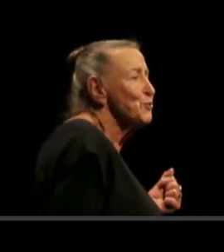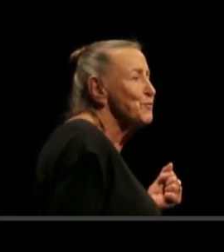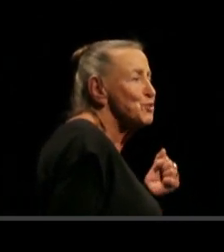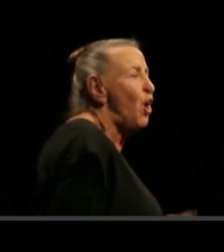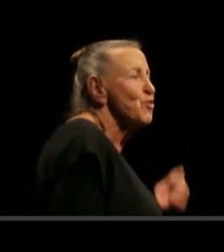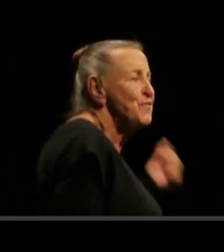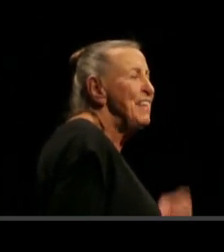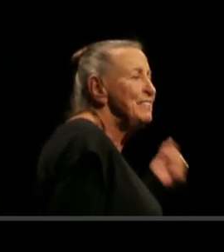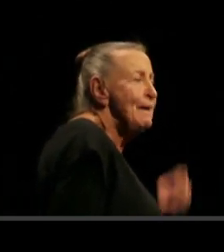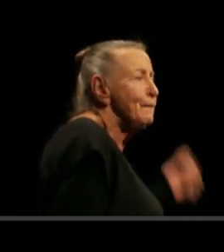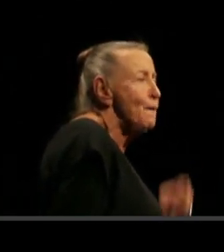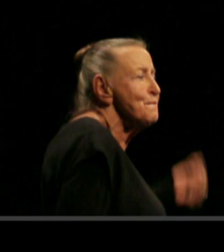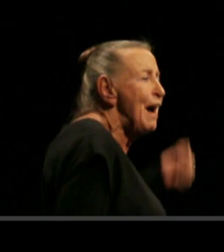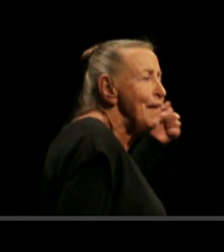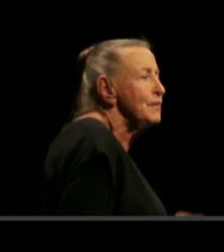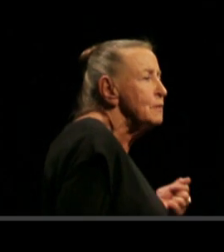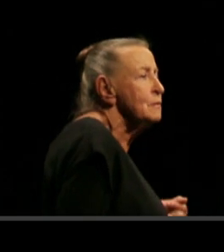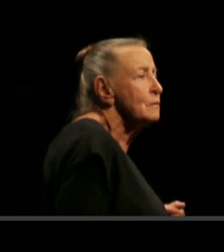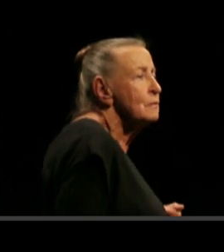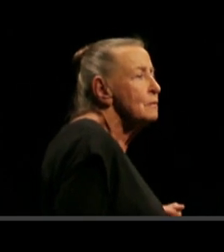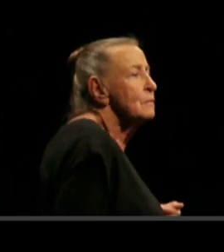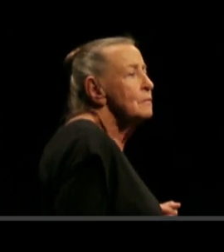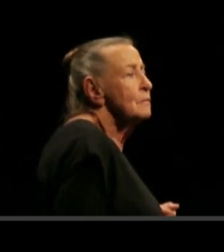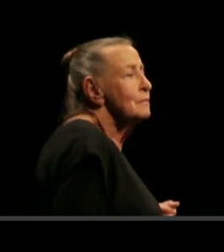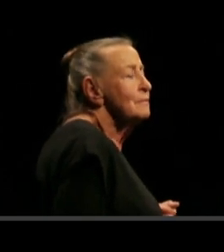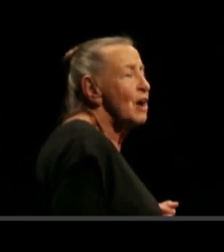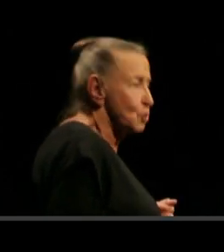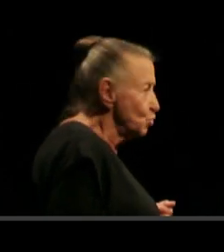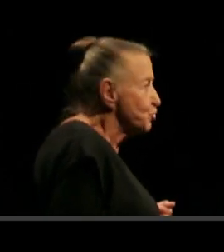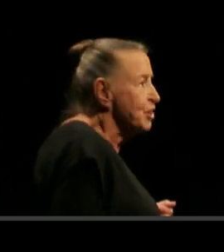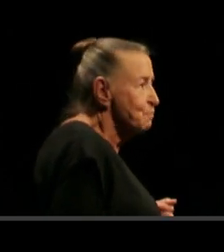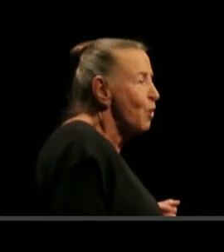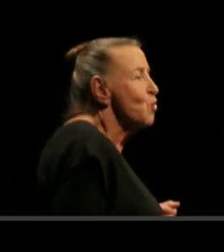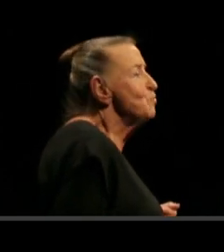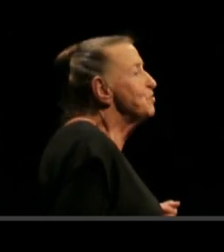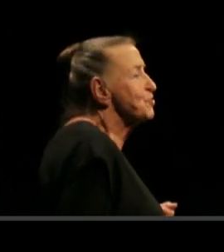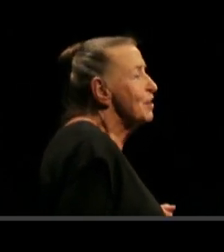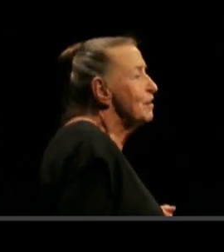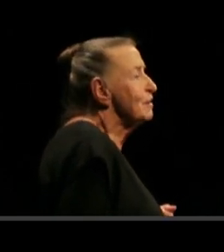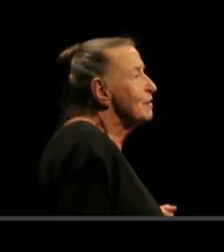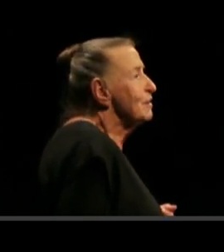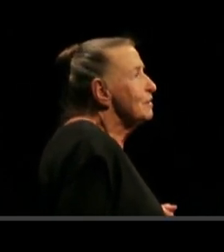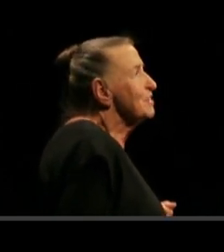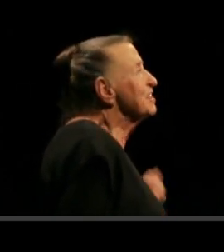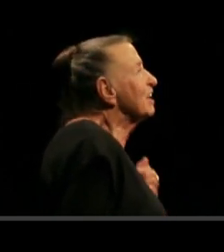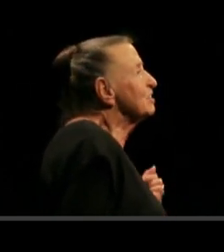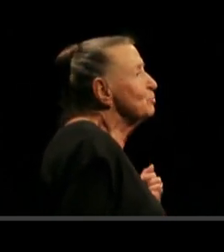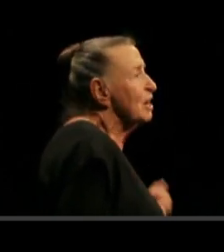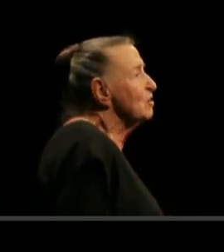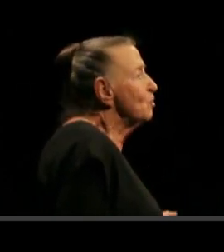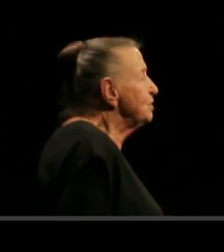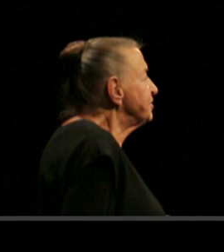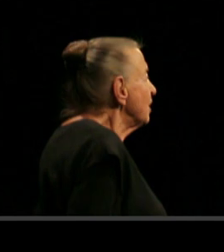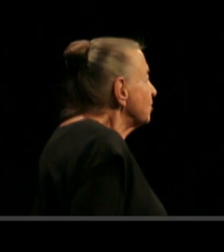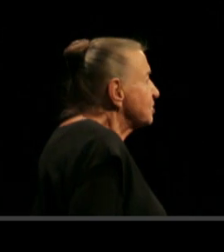that are united. The Steward gets it first: he hides his face, crying: